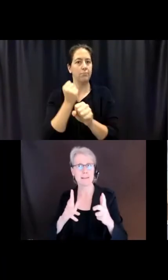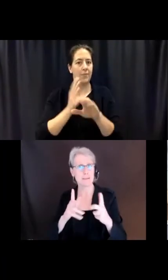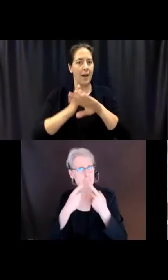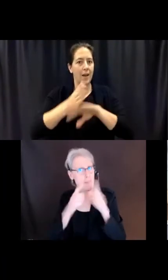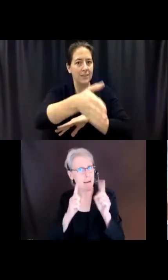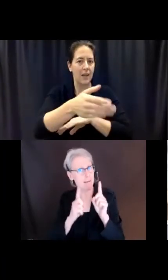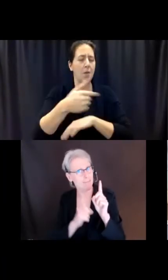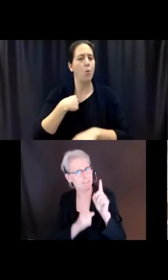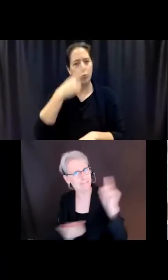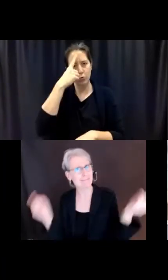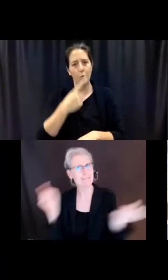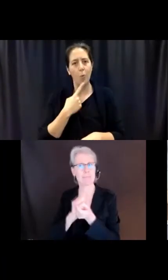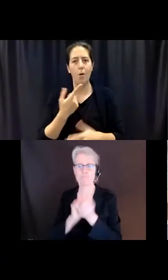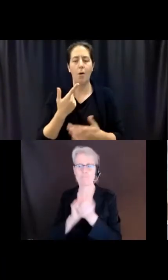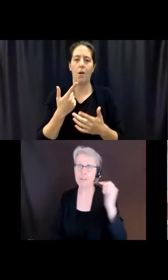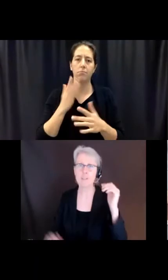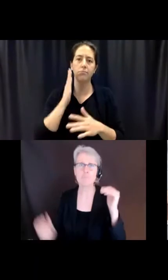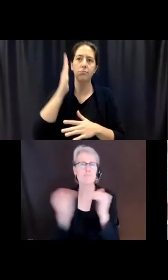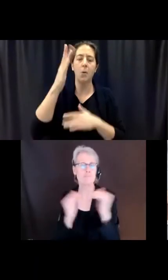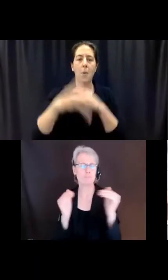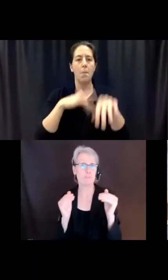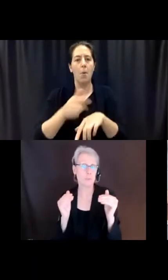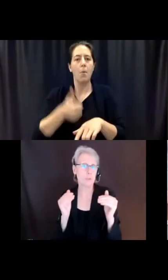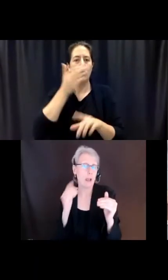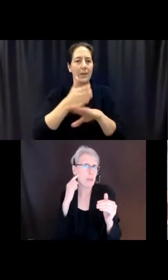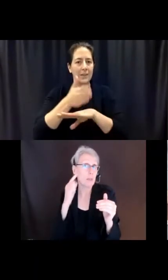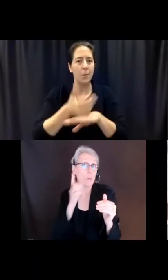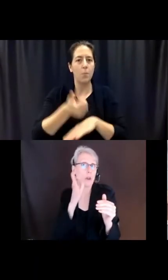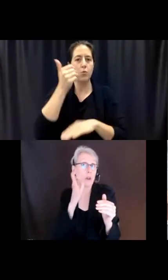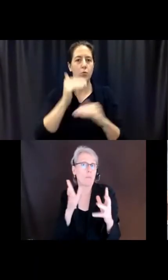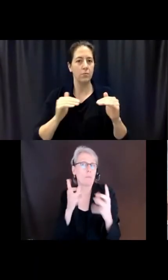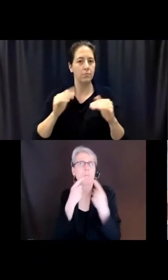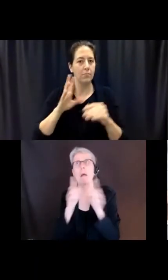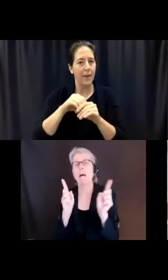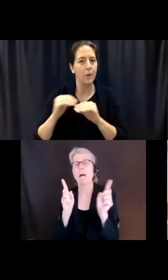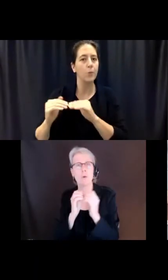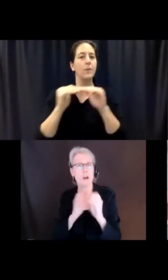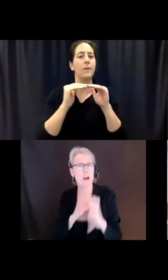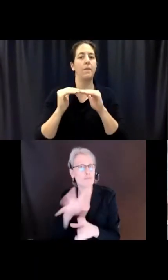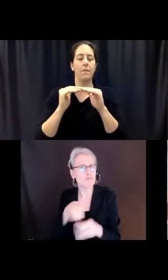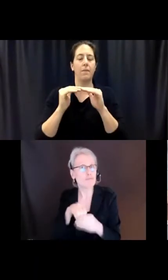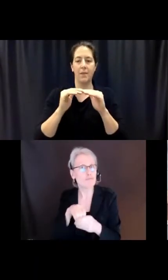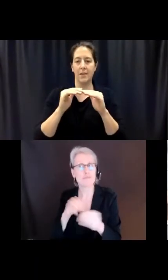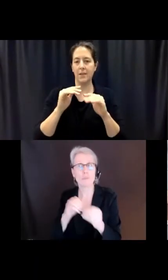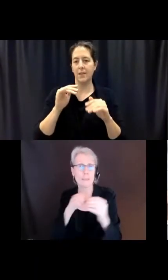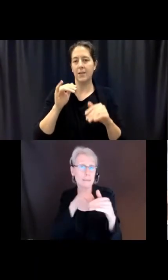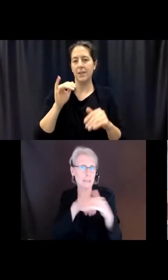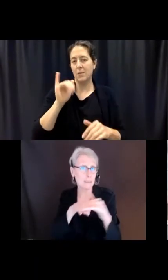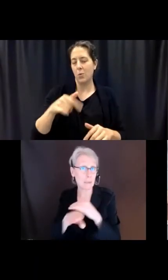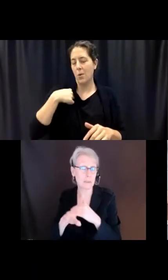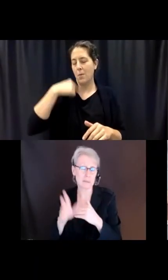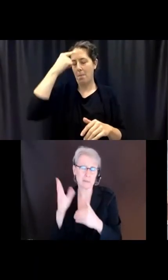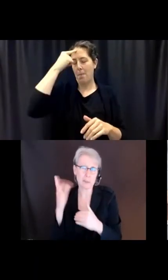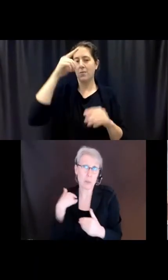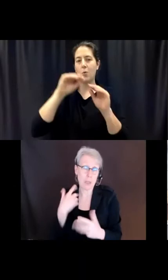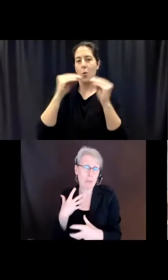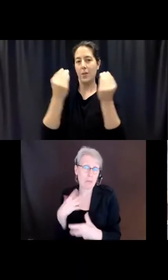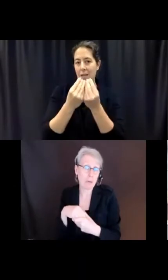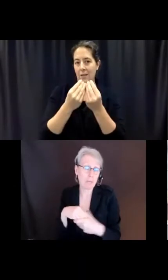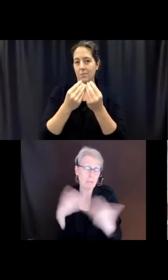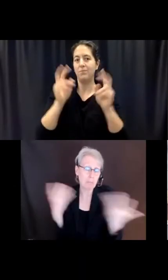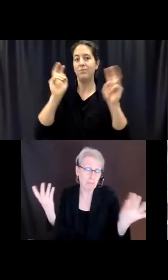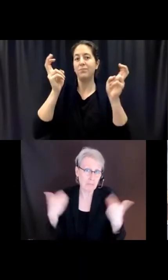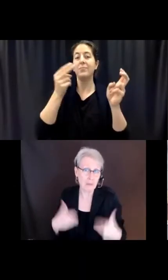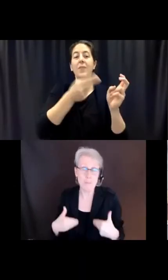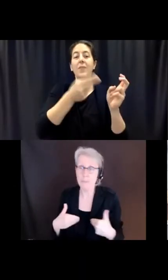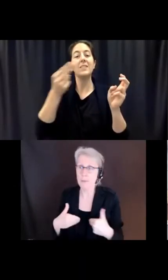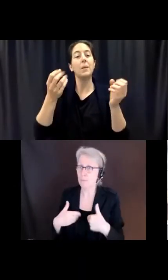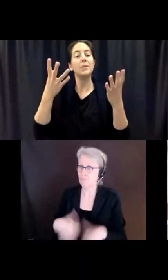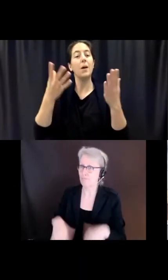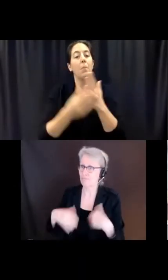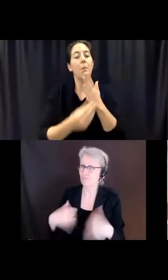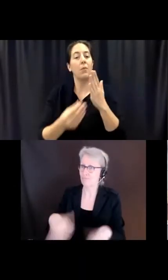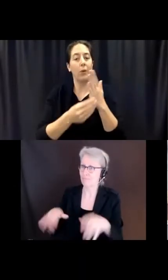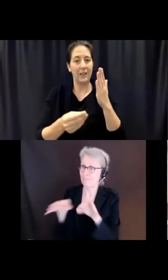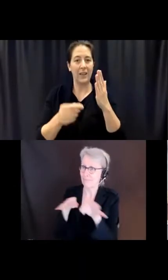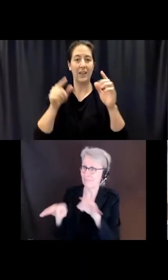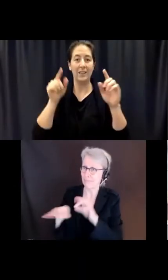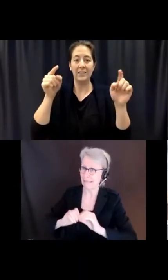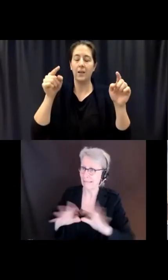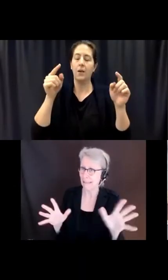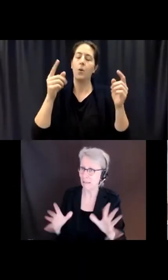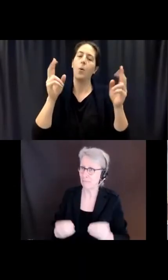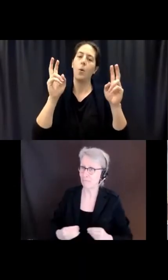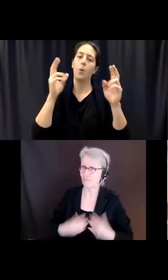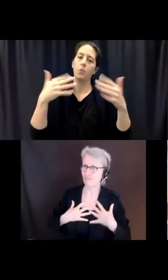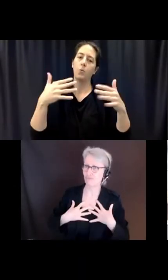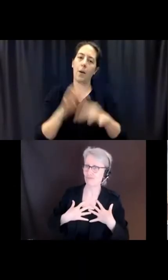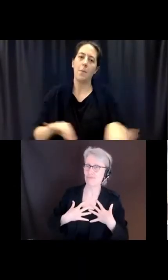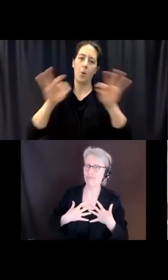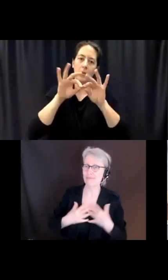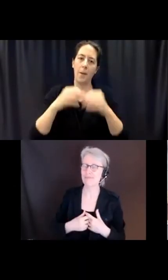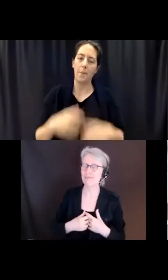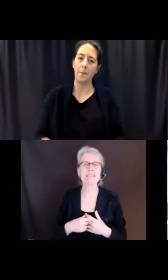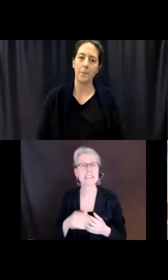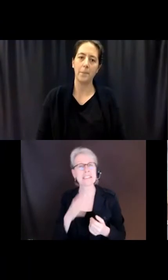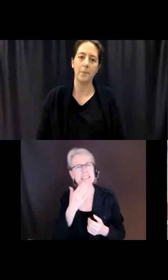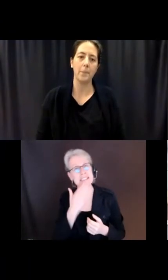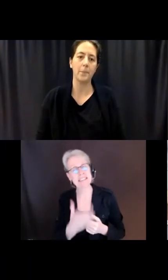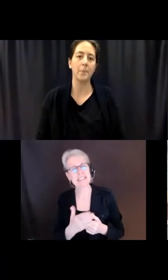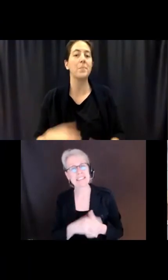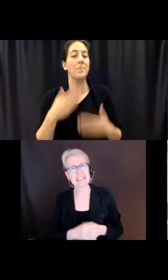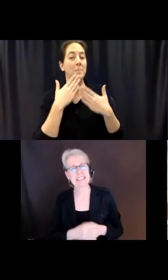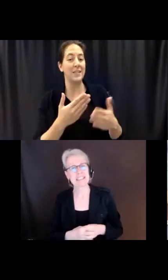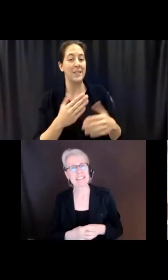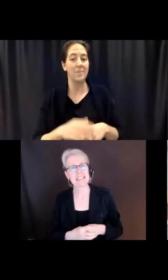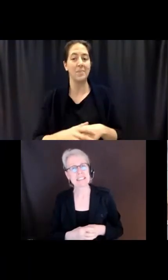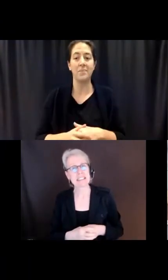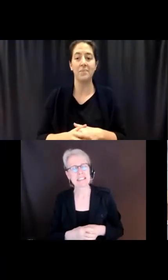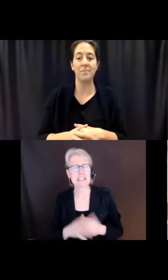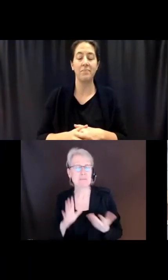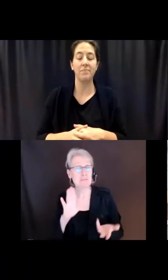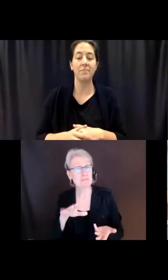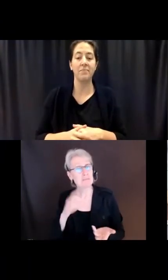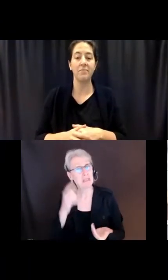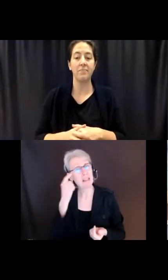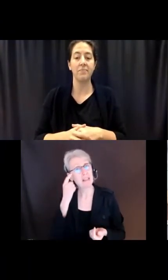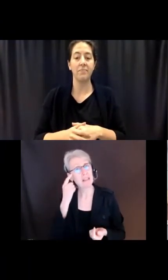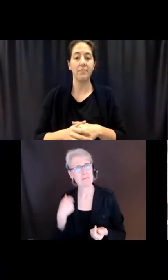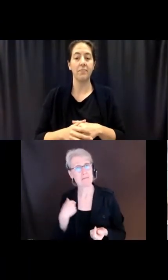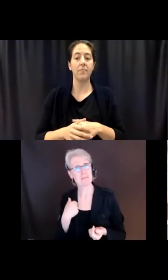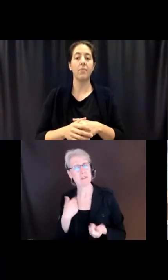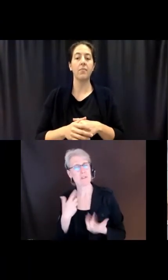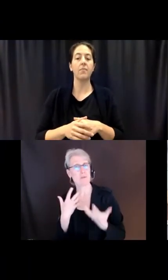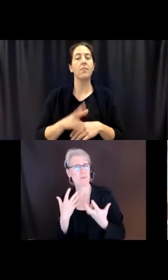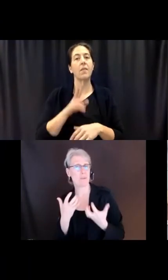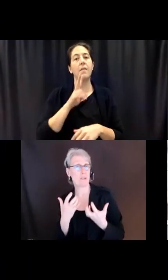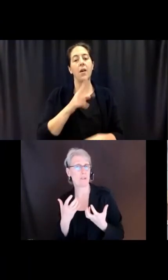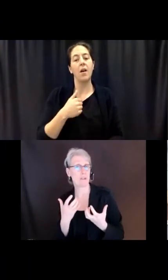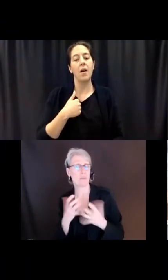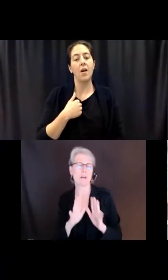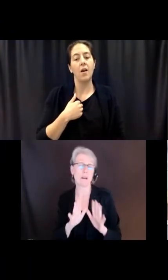WHY I BELIEVE IN DISABILITY WITHOUT POVERTY AND MYSELF >> Kristina: WELL SIDE. >> Luca: